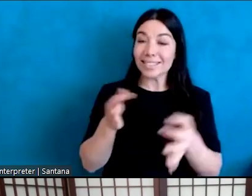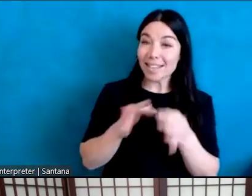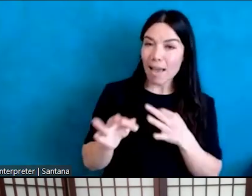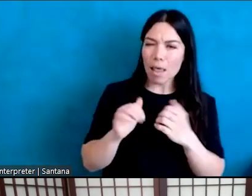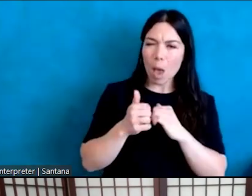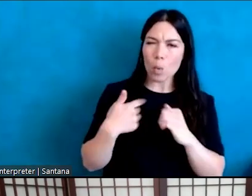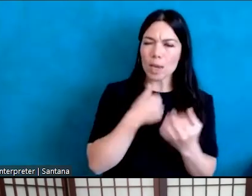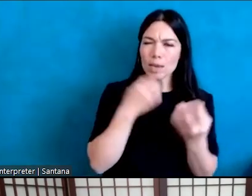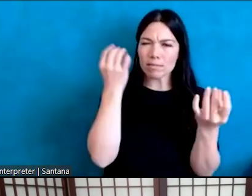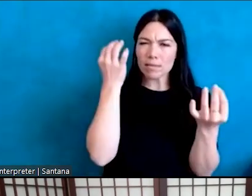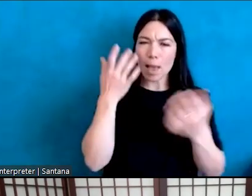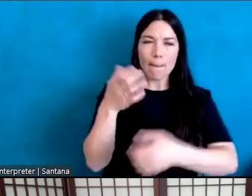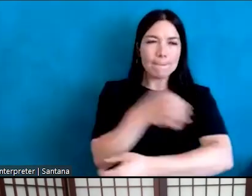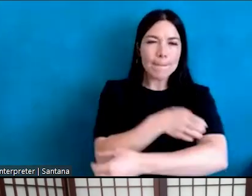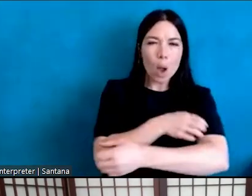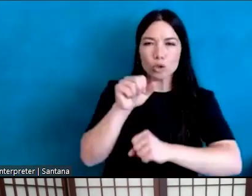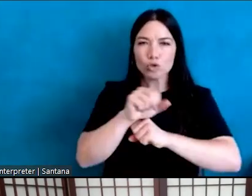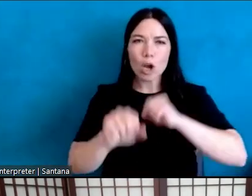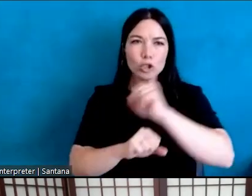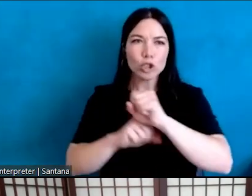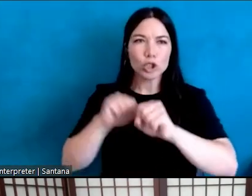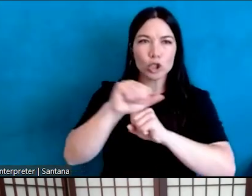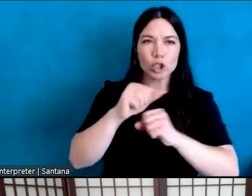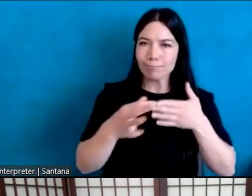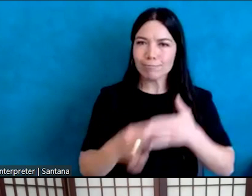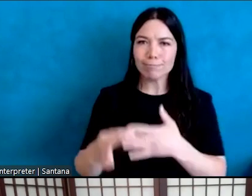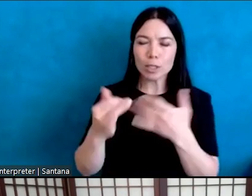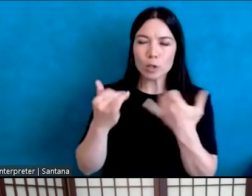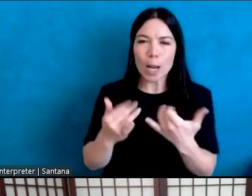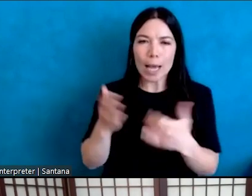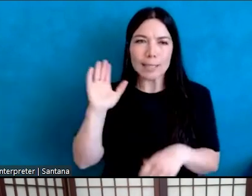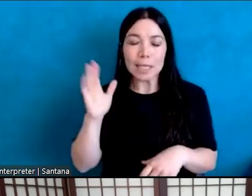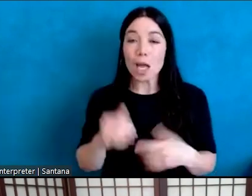Speakers with a capital "S" is not the same as speakers with a lowercase "s".